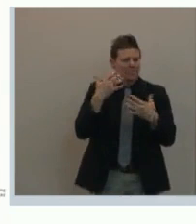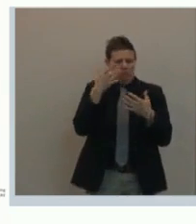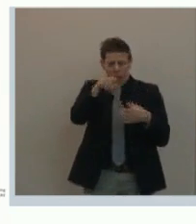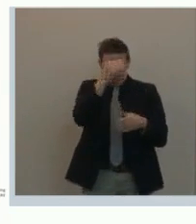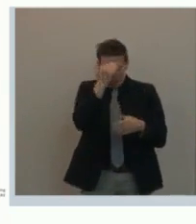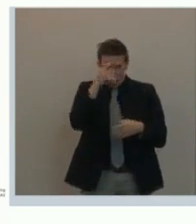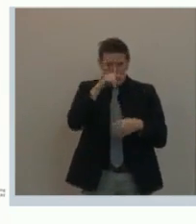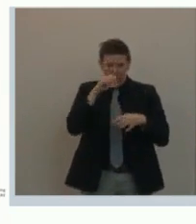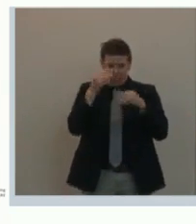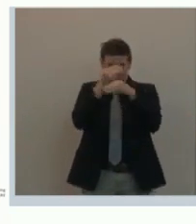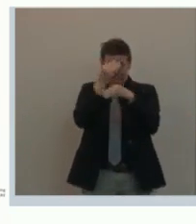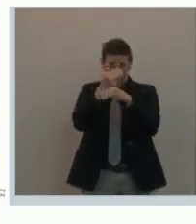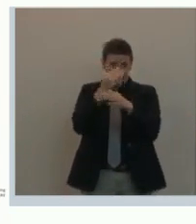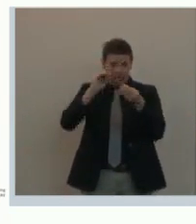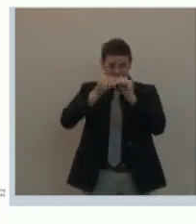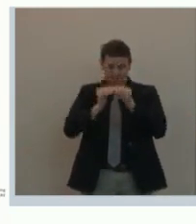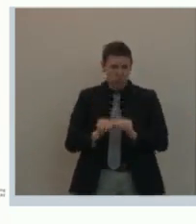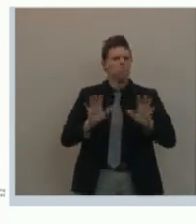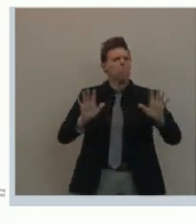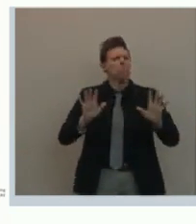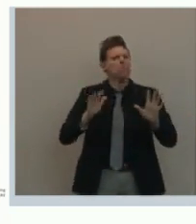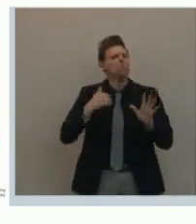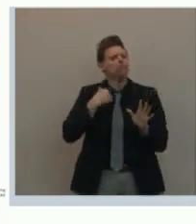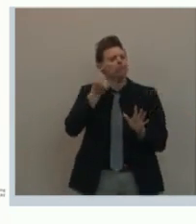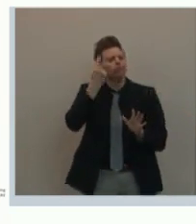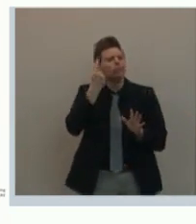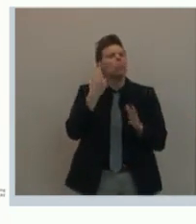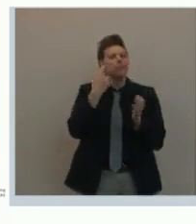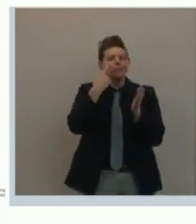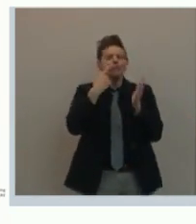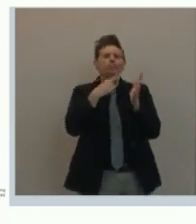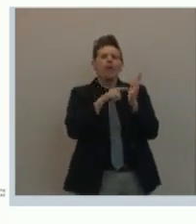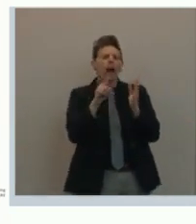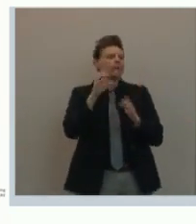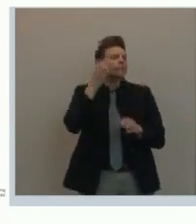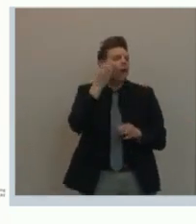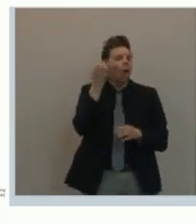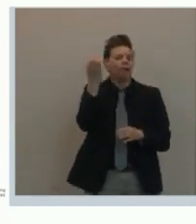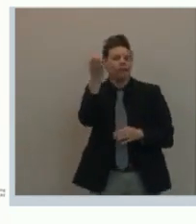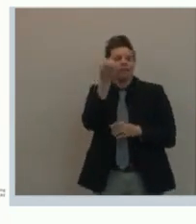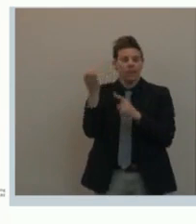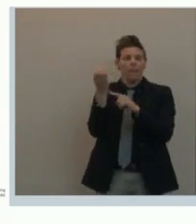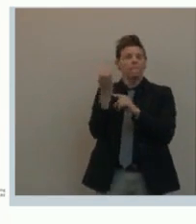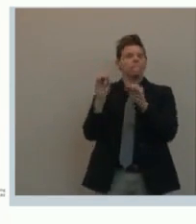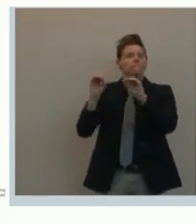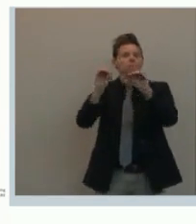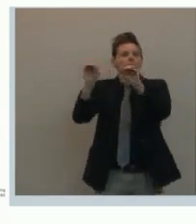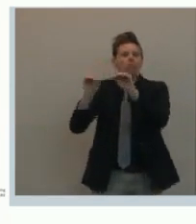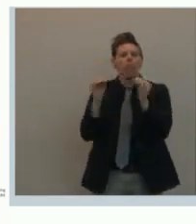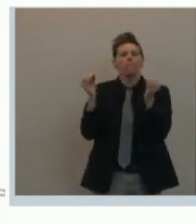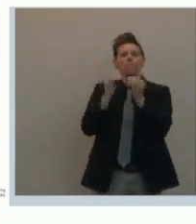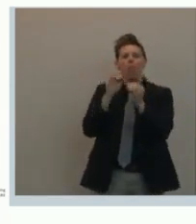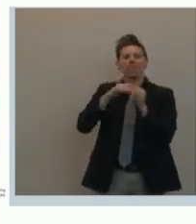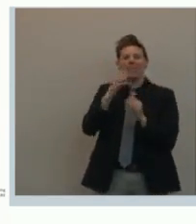I WOULD BE HAPPY TO TALK WITH PEOPLE OFF-LINE, BECAUSE YOU ARE NOT WATCHING THIS TODAY FOR A STATISTICS CLASS.